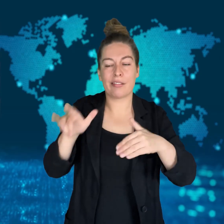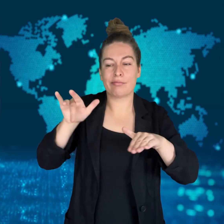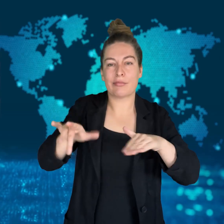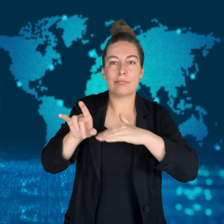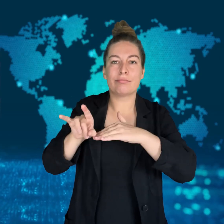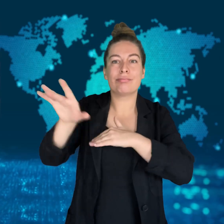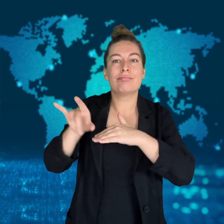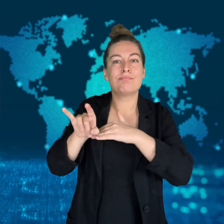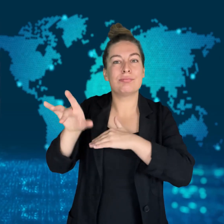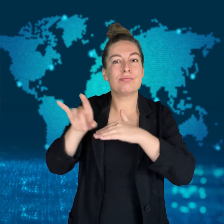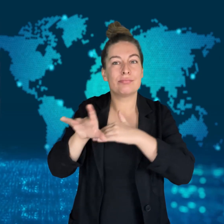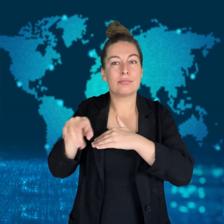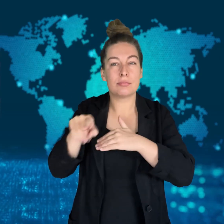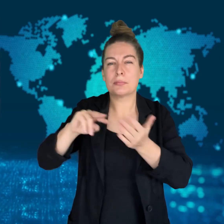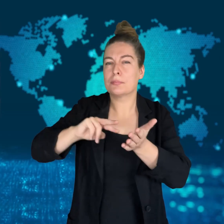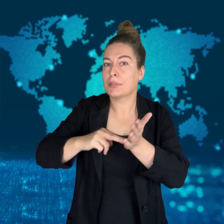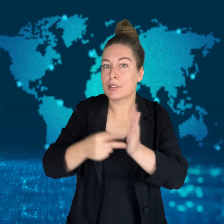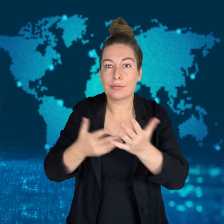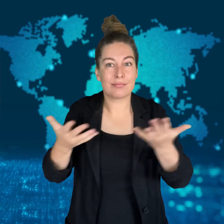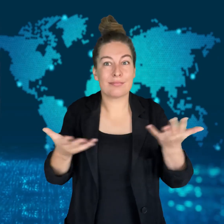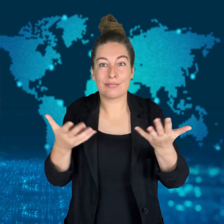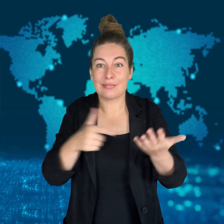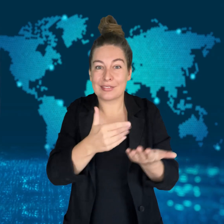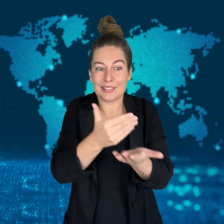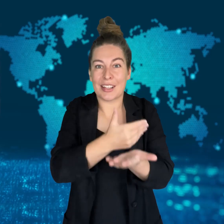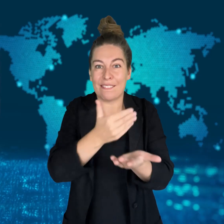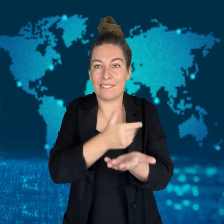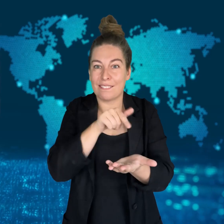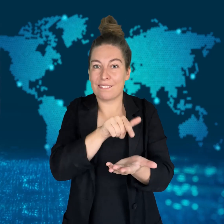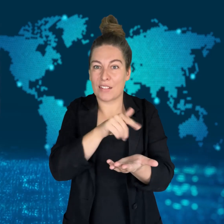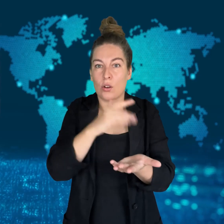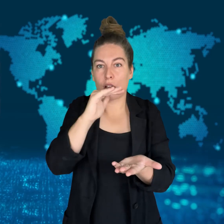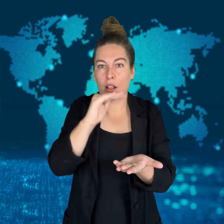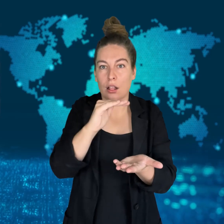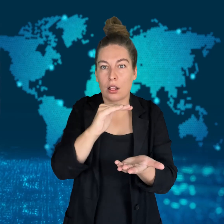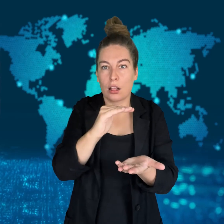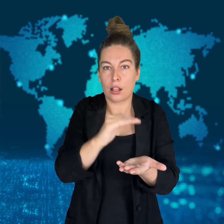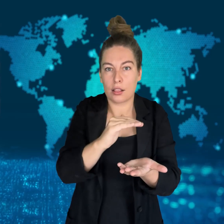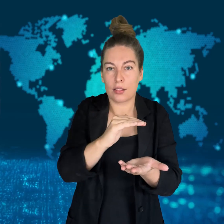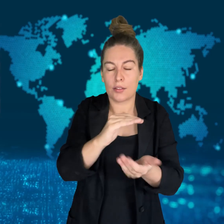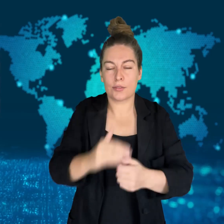This concerns some as it means depleting their own supplies.